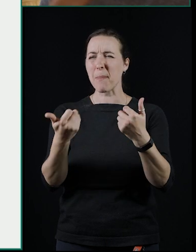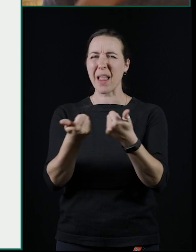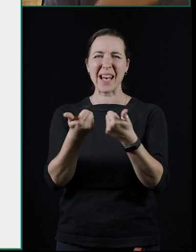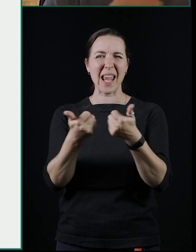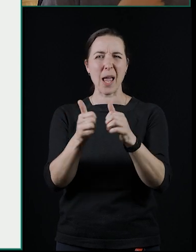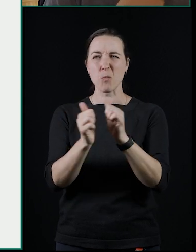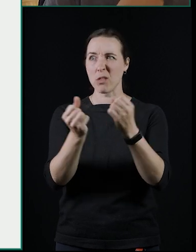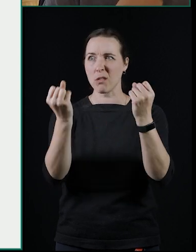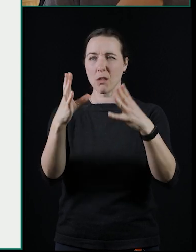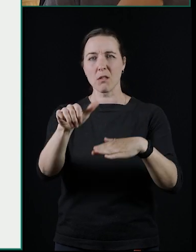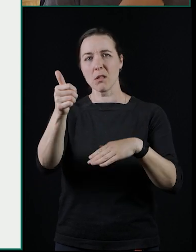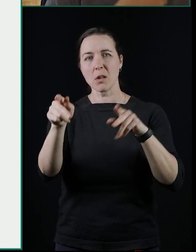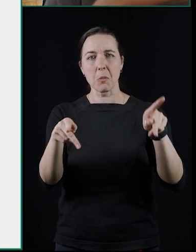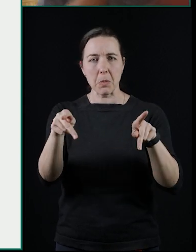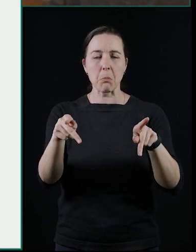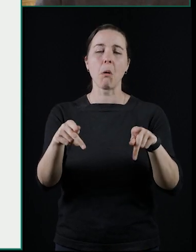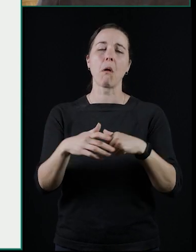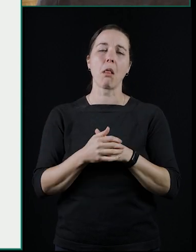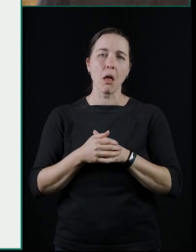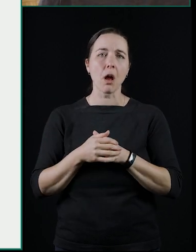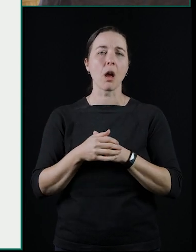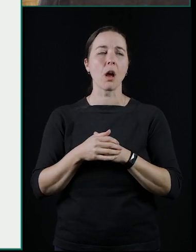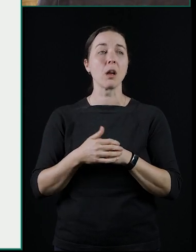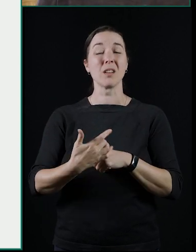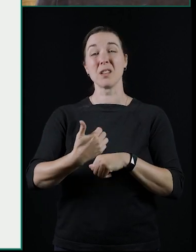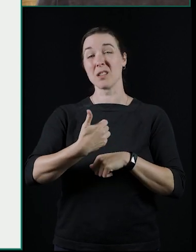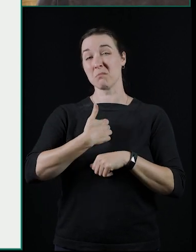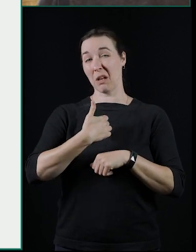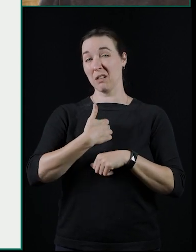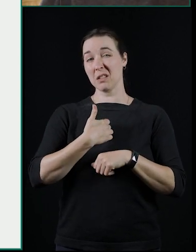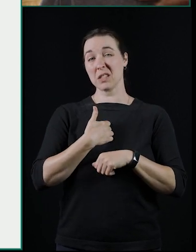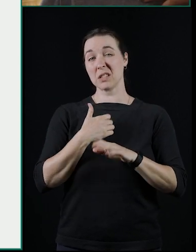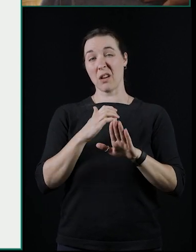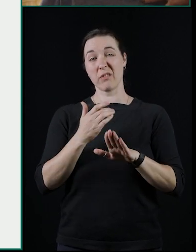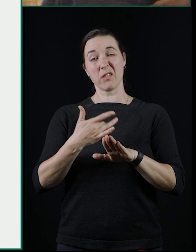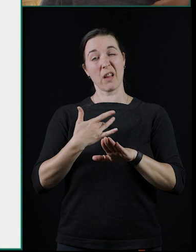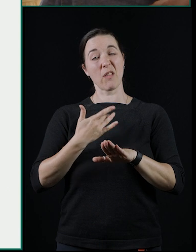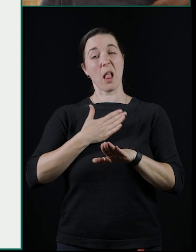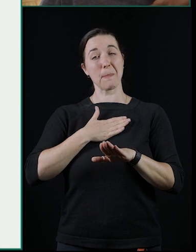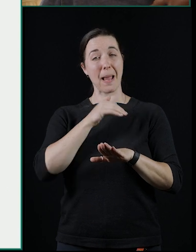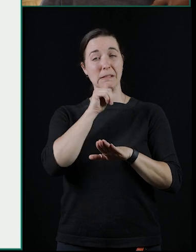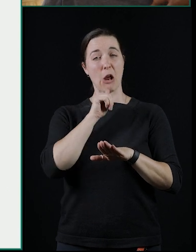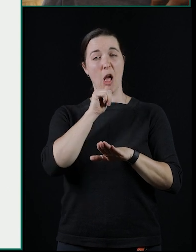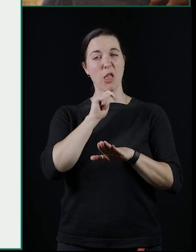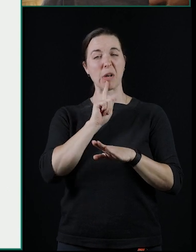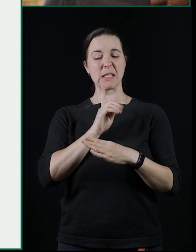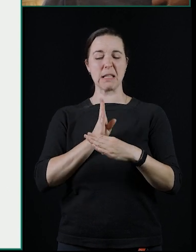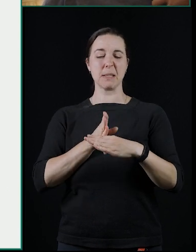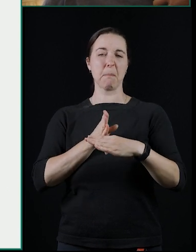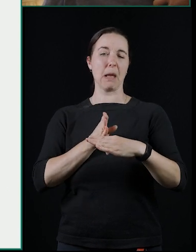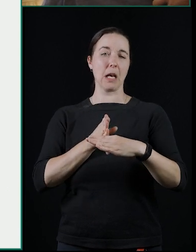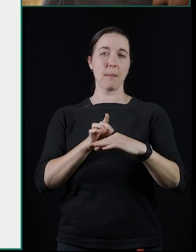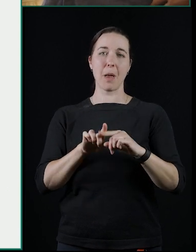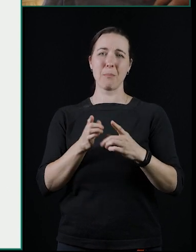Say I'm a player in a game with a bunch of other people. I personally feel like my tolerance is medium,